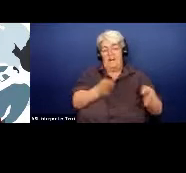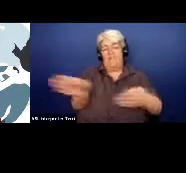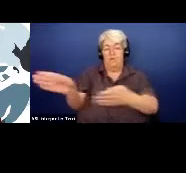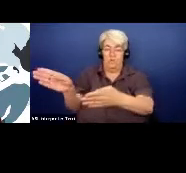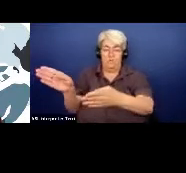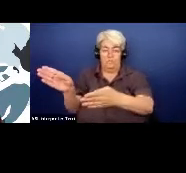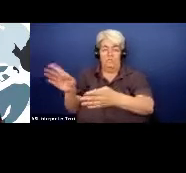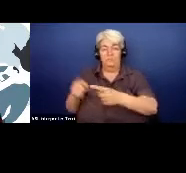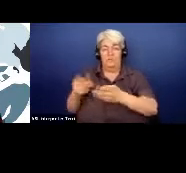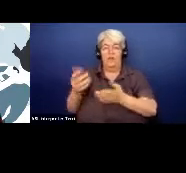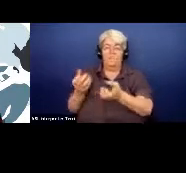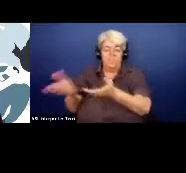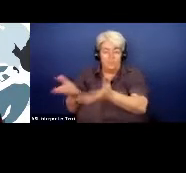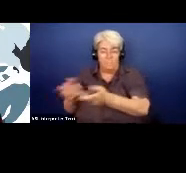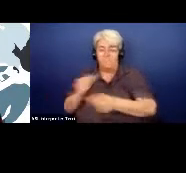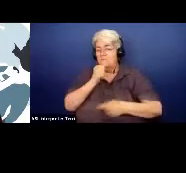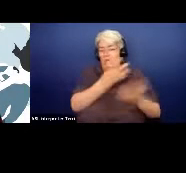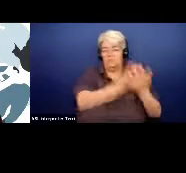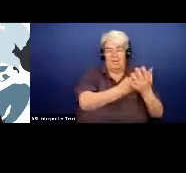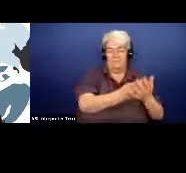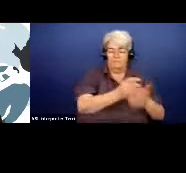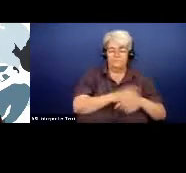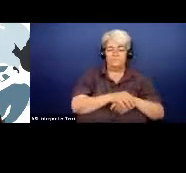to services. Part of that is training